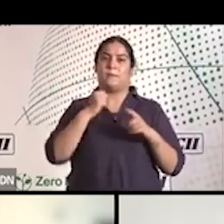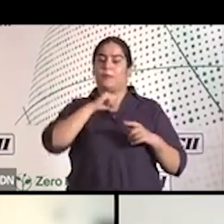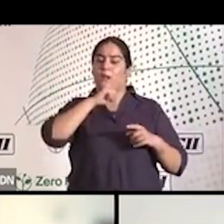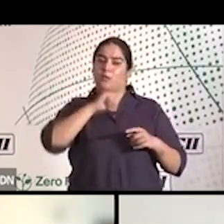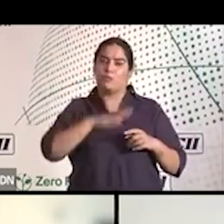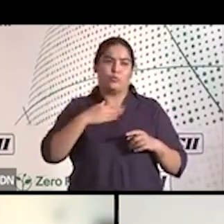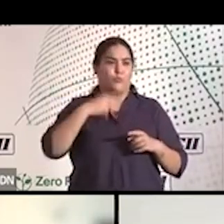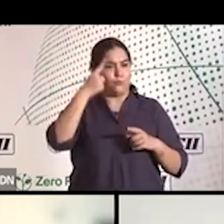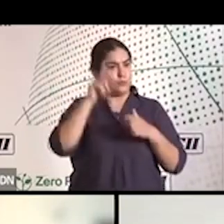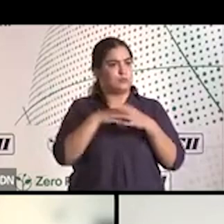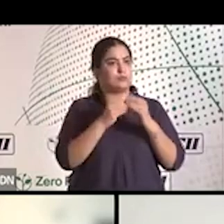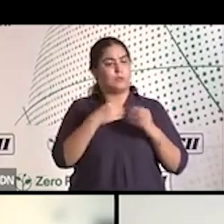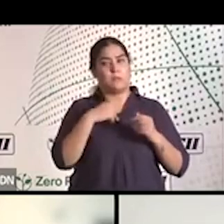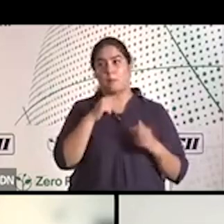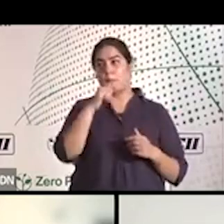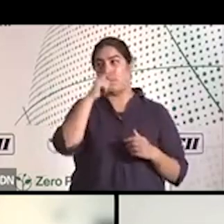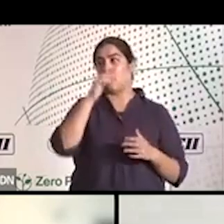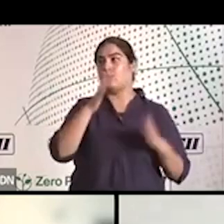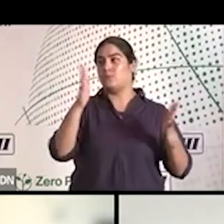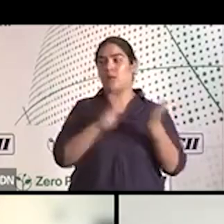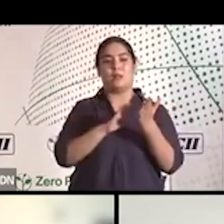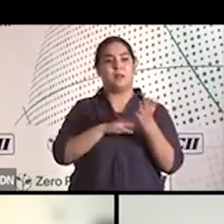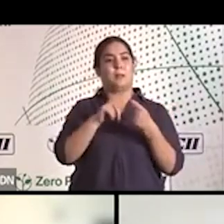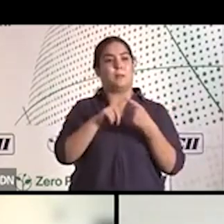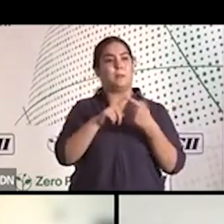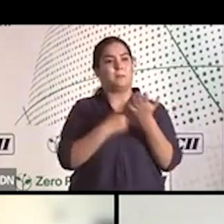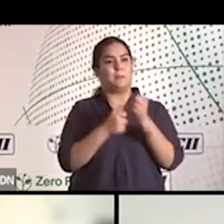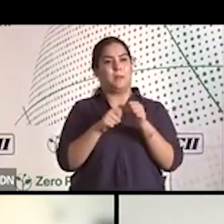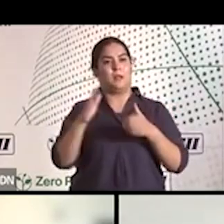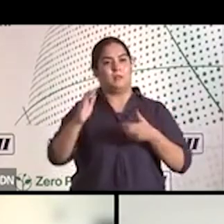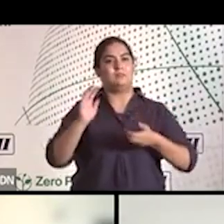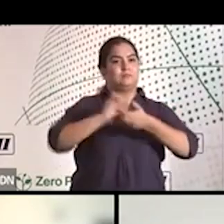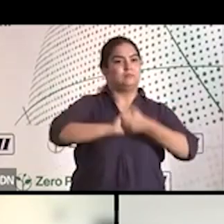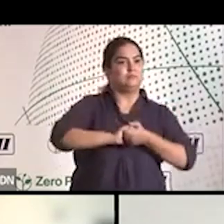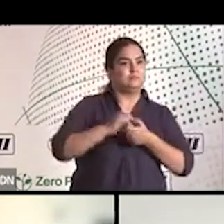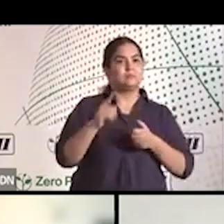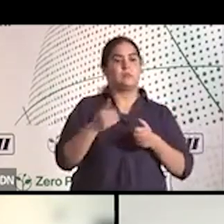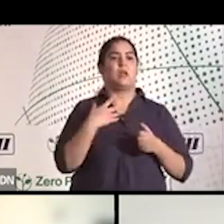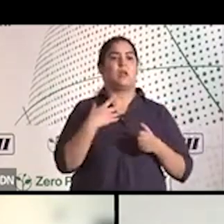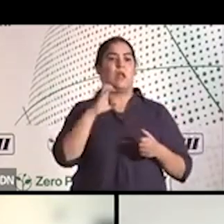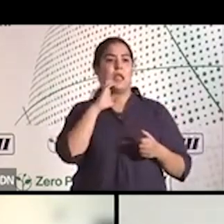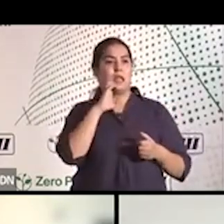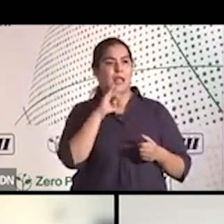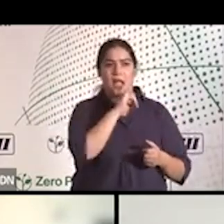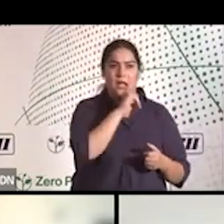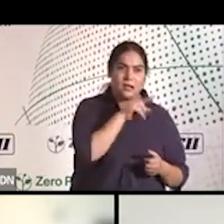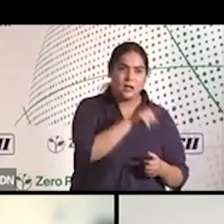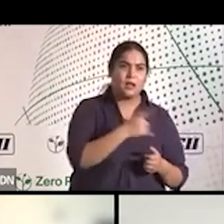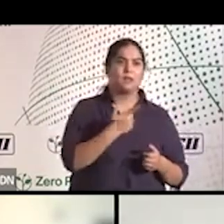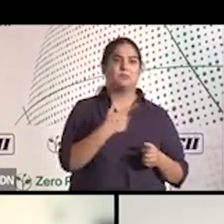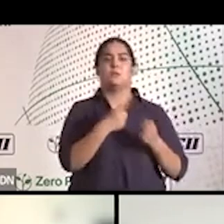IJU Thank you very much. So happy to partner with Now Enable India and there are 35 organizations